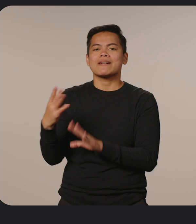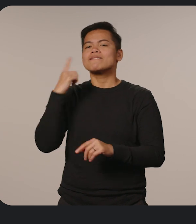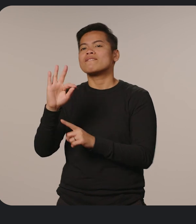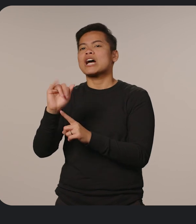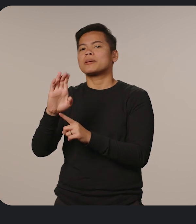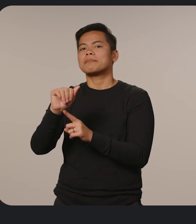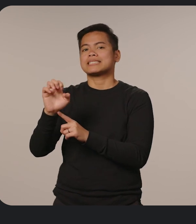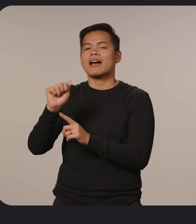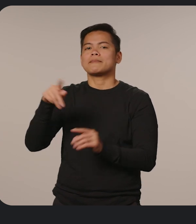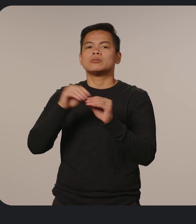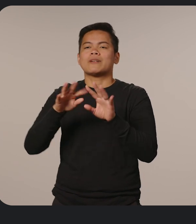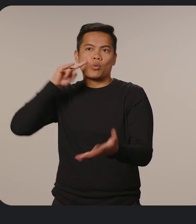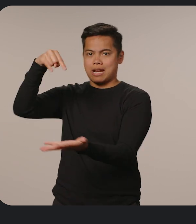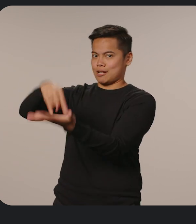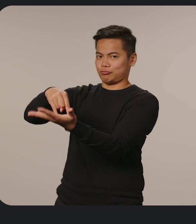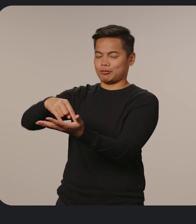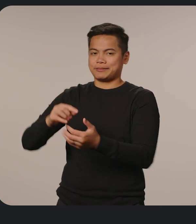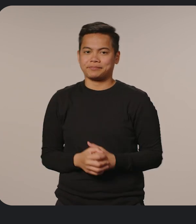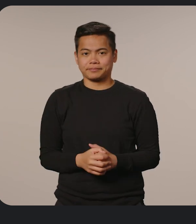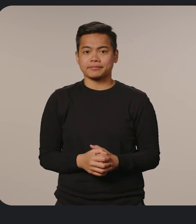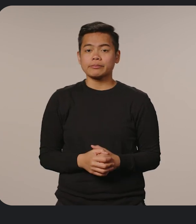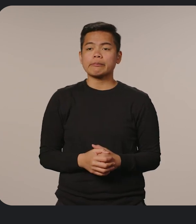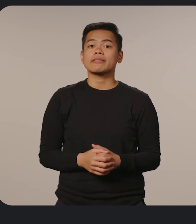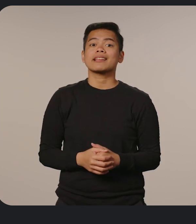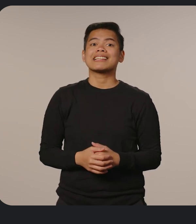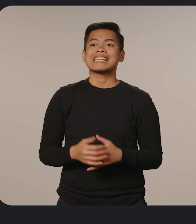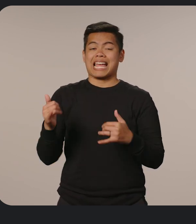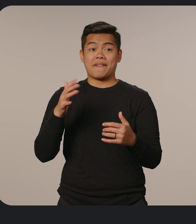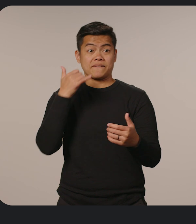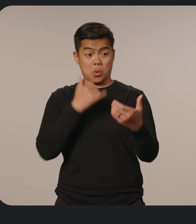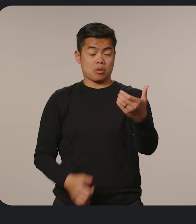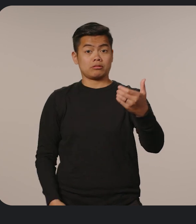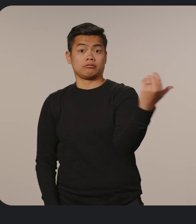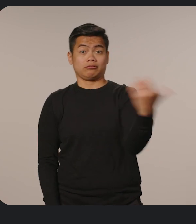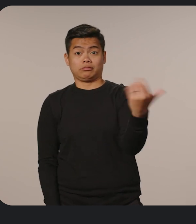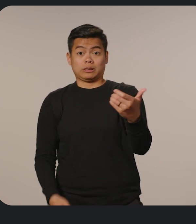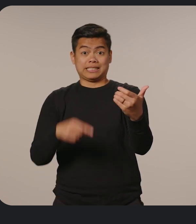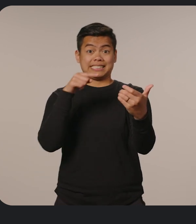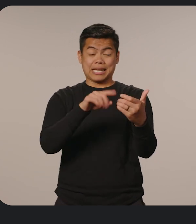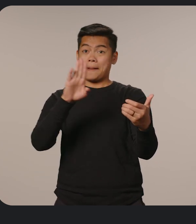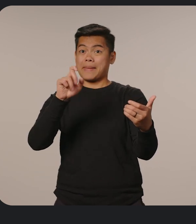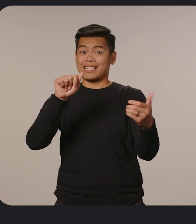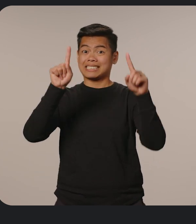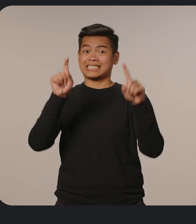Firebase app distribution for Android now with just the shake of the phone